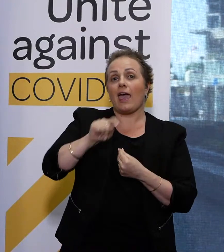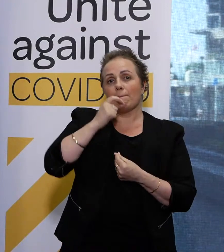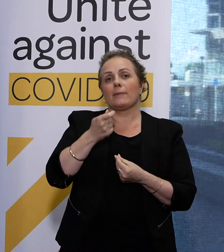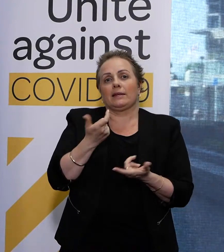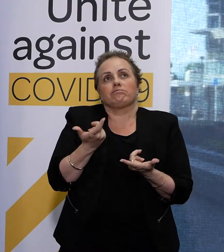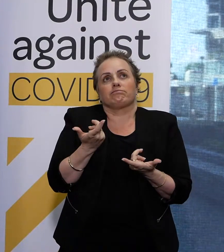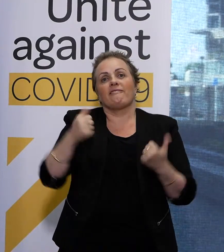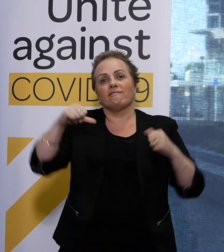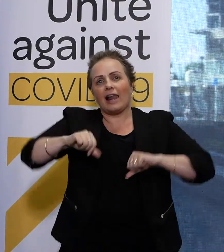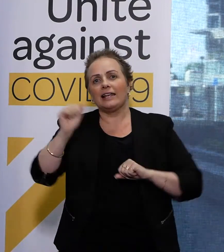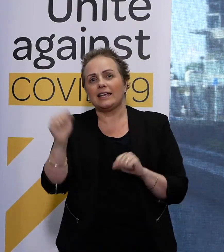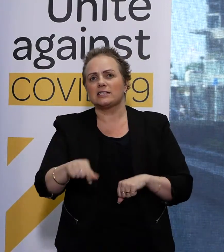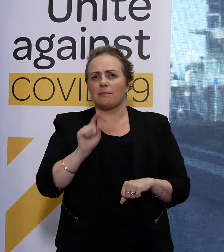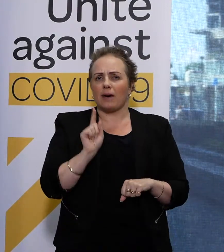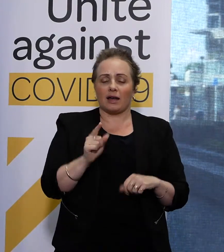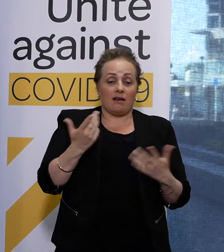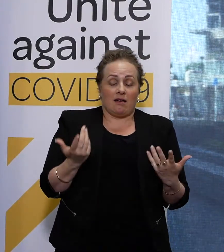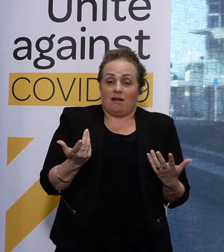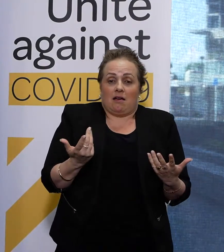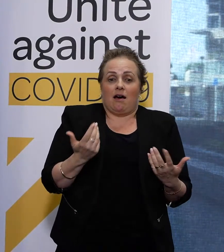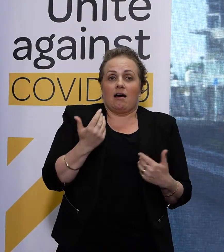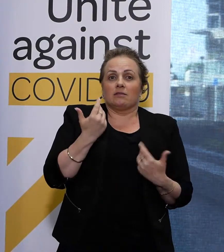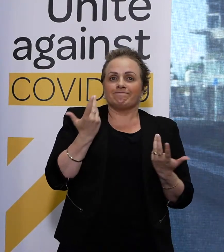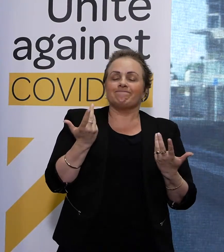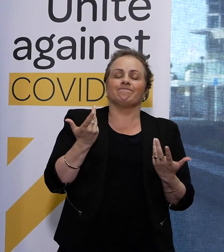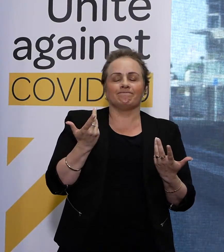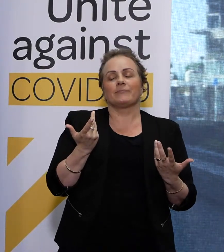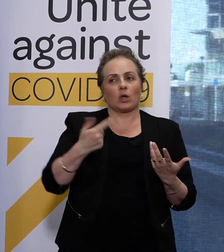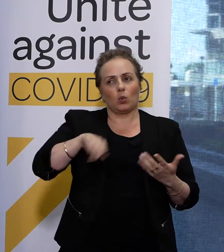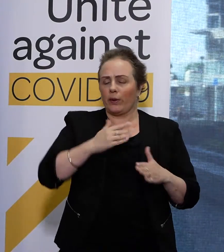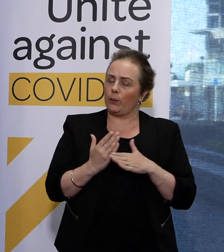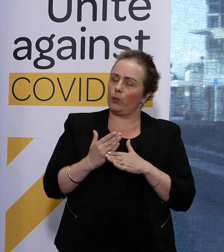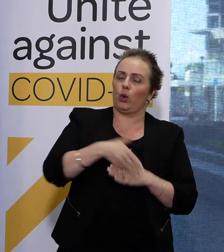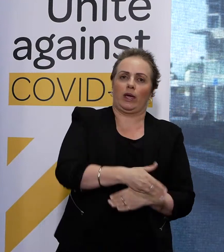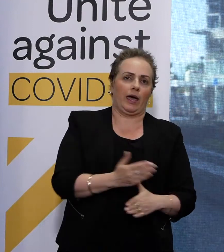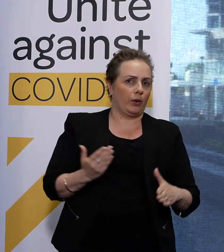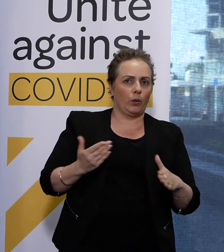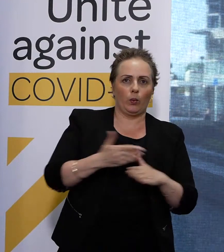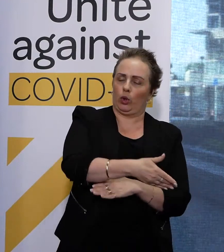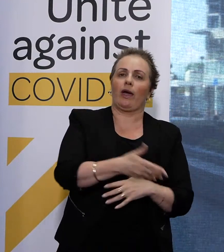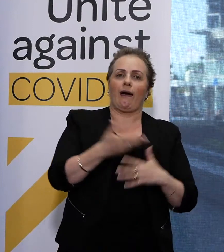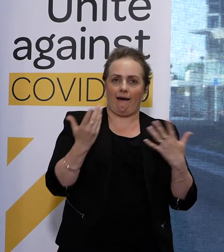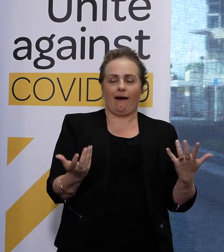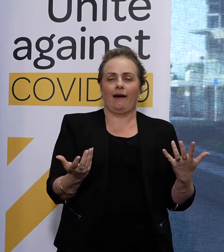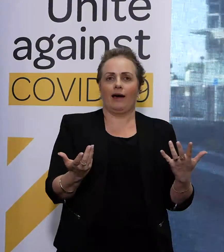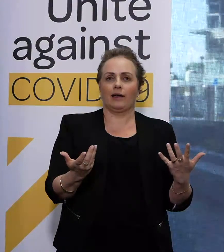I can't tell you how much effort we are putting into and how much confidence the public should have,